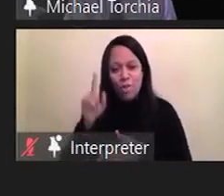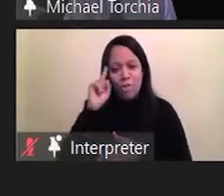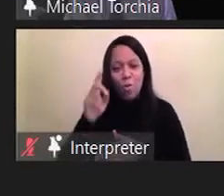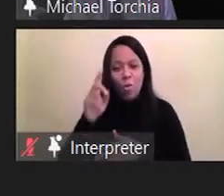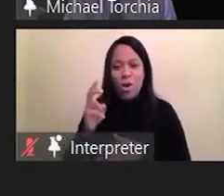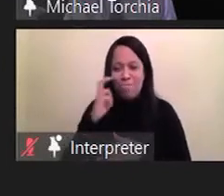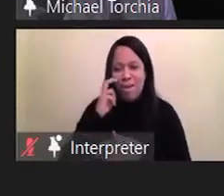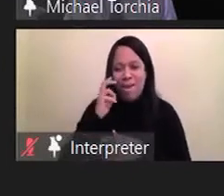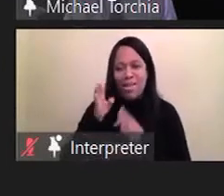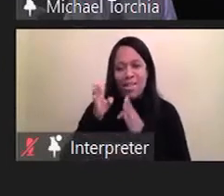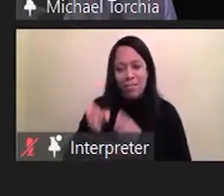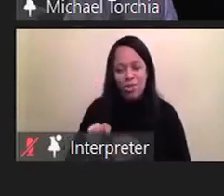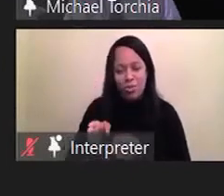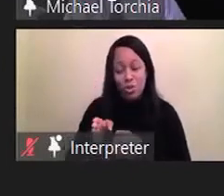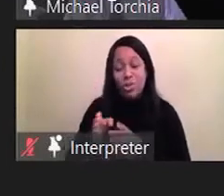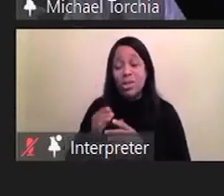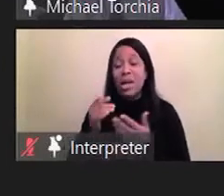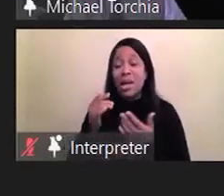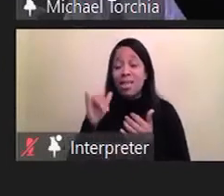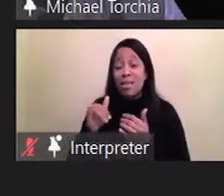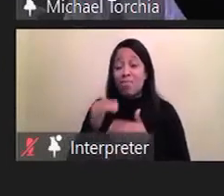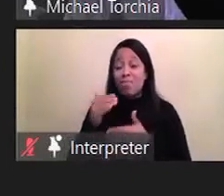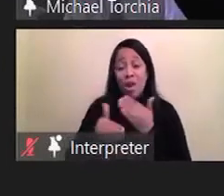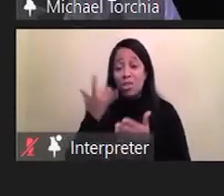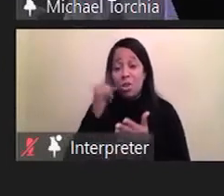which is the process of narrating the actions